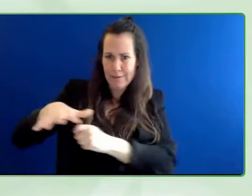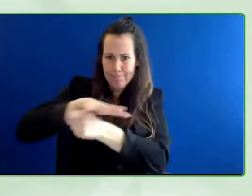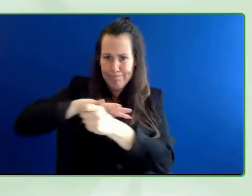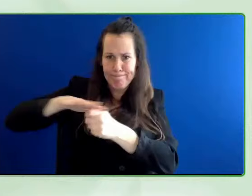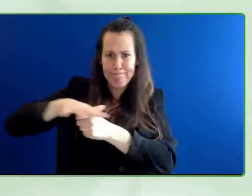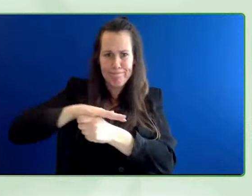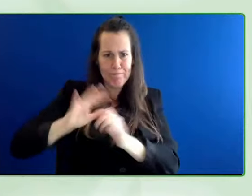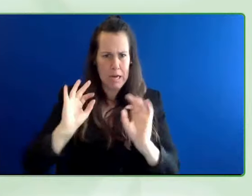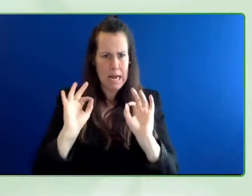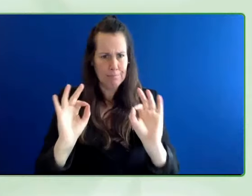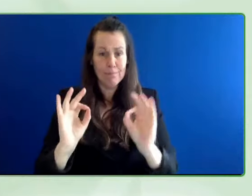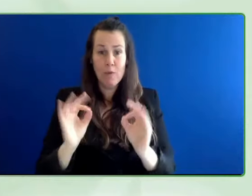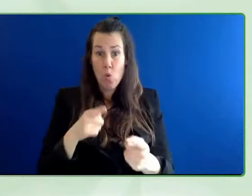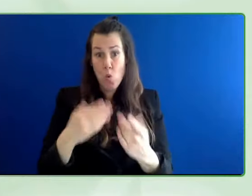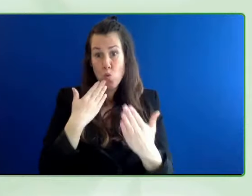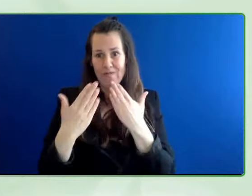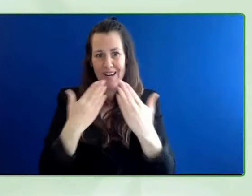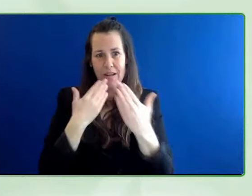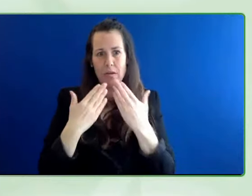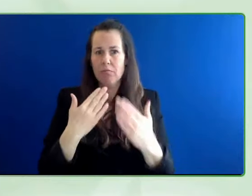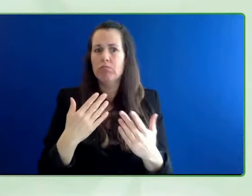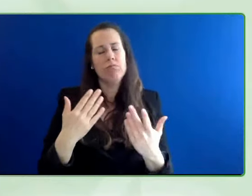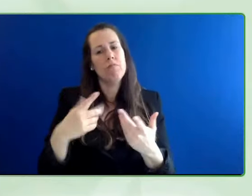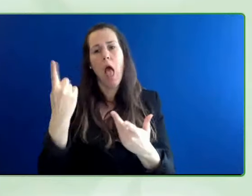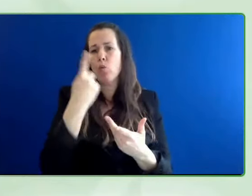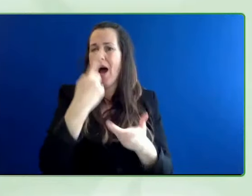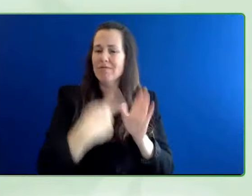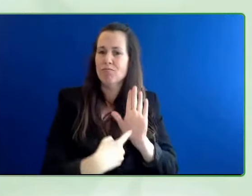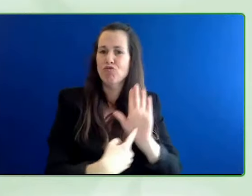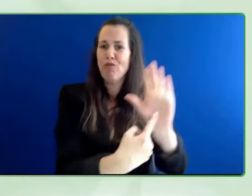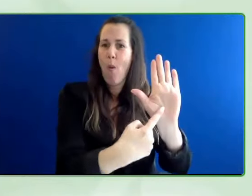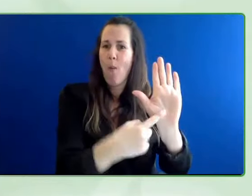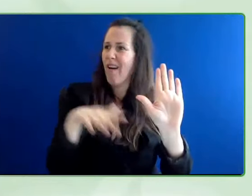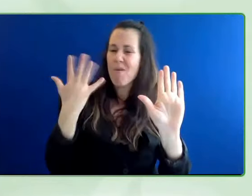May I start with you in Vietnam?